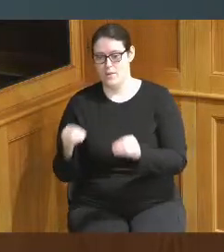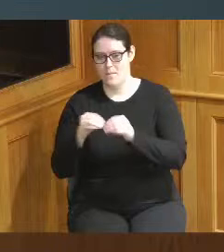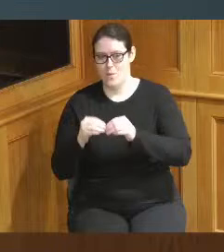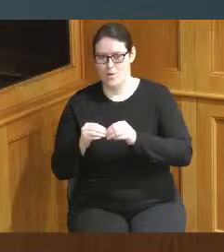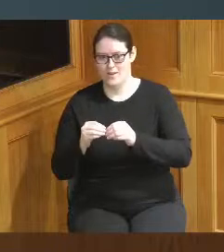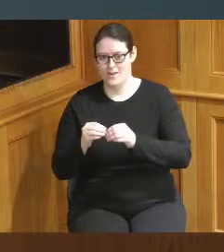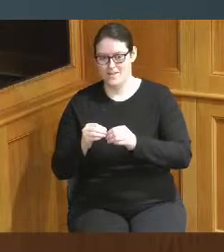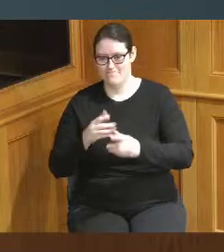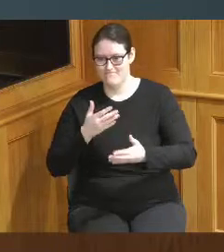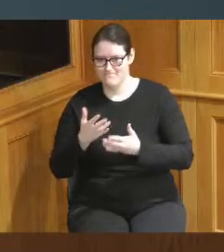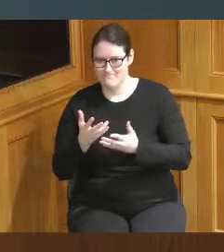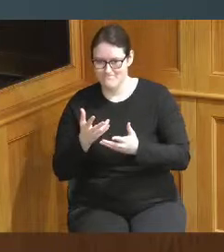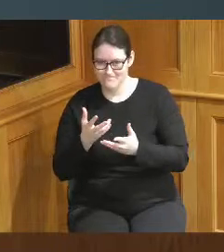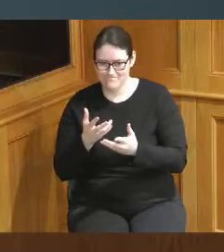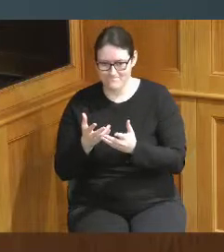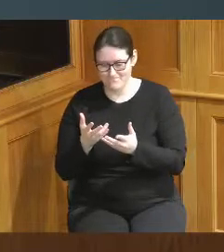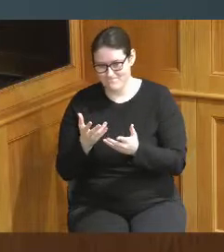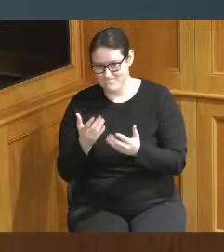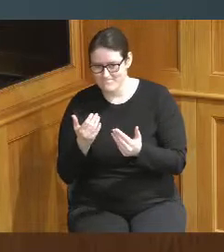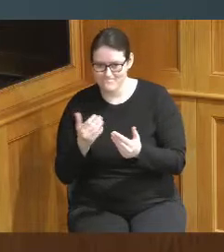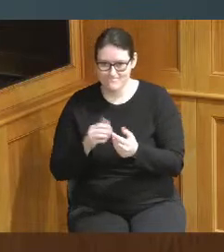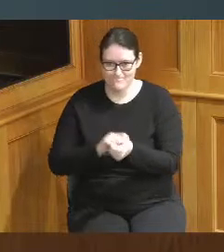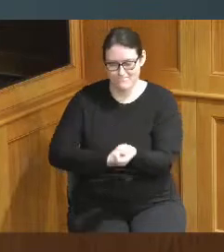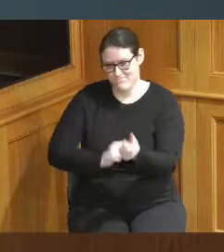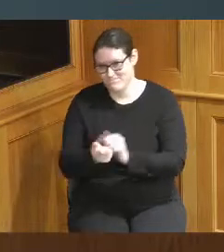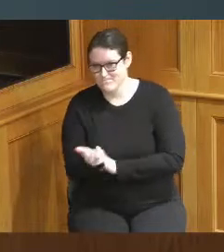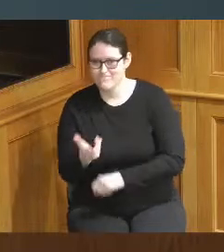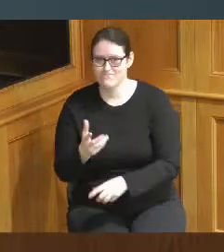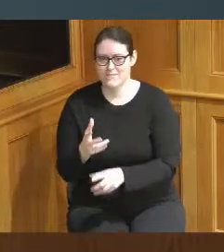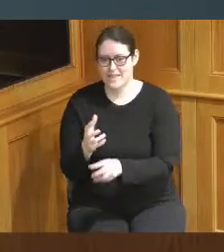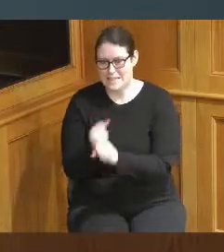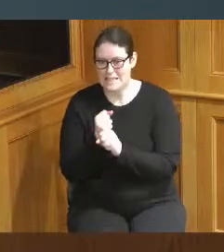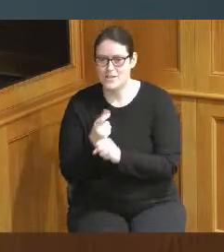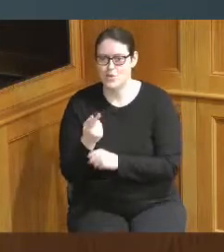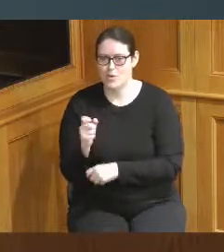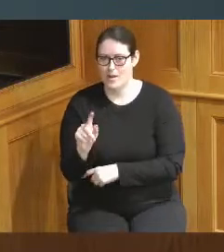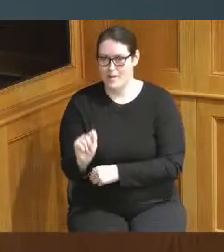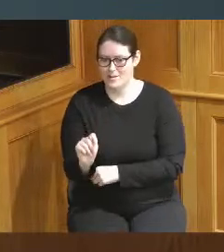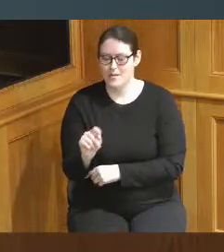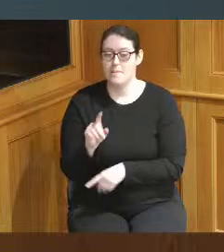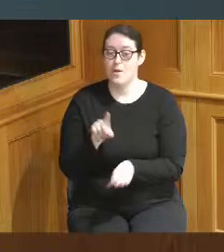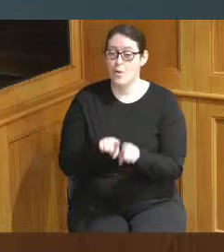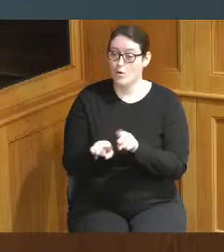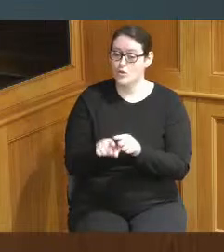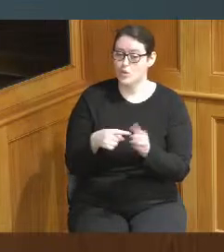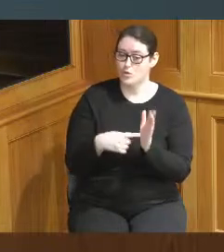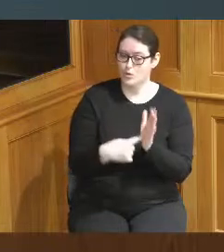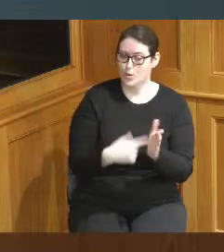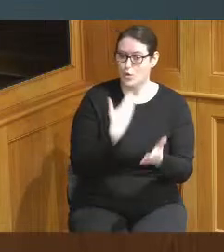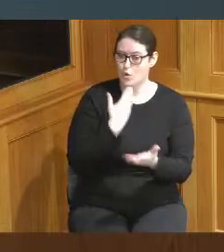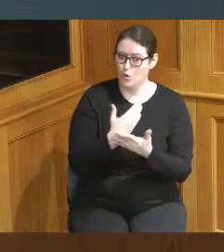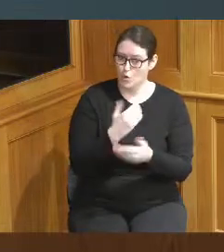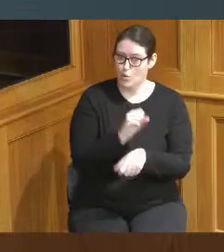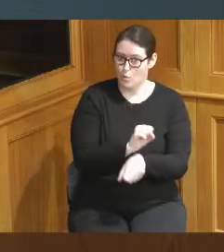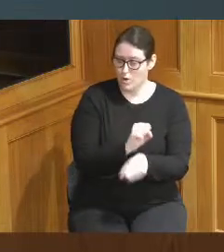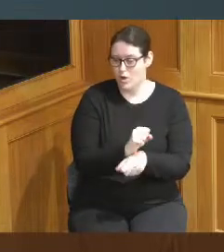just everybody and the floats and all those great things and I had a great time in that parade and